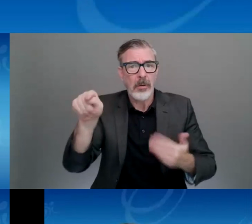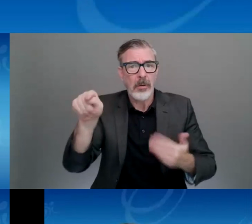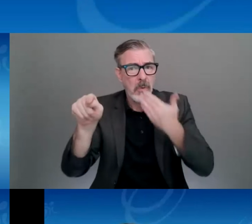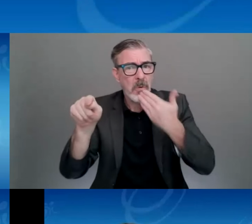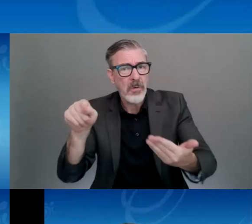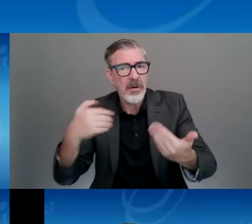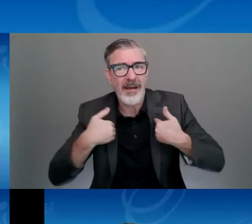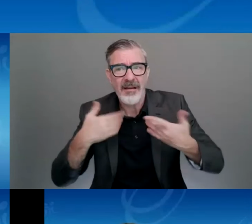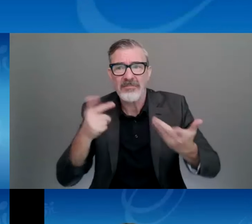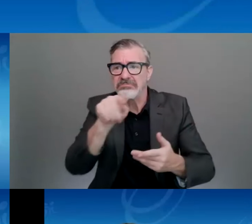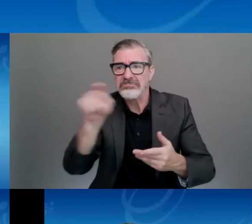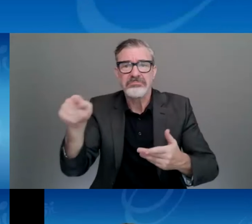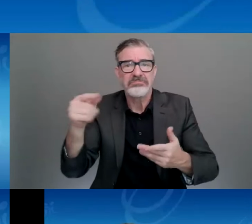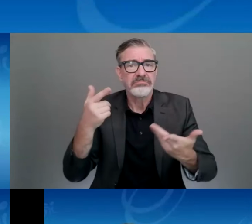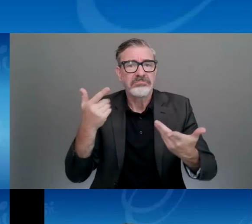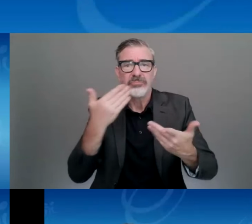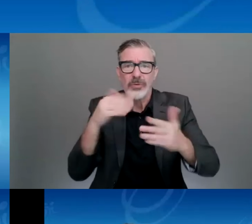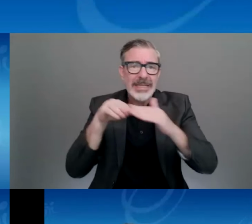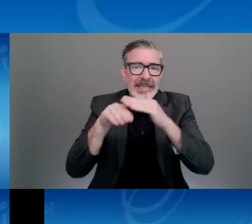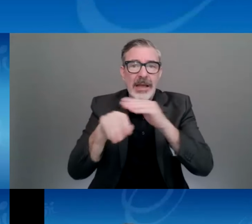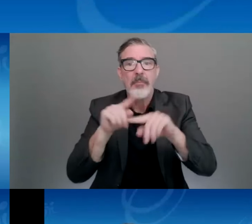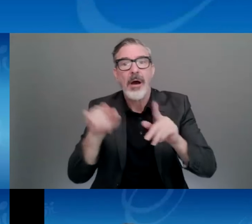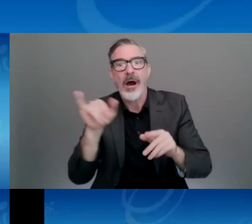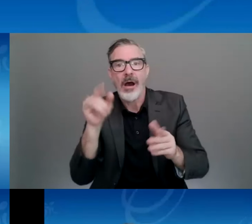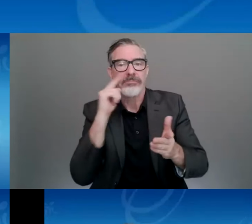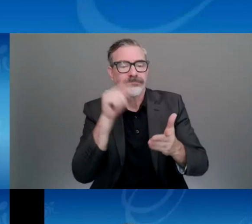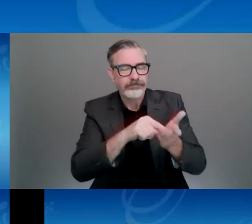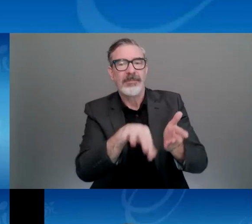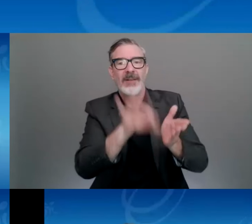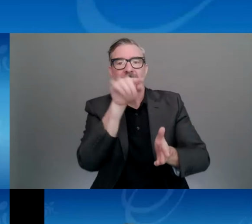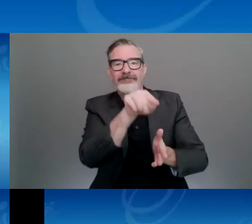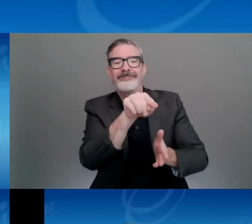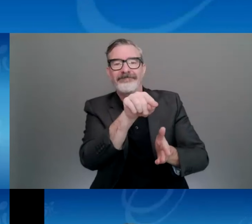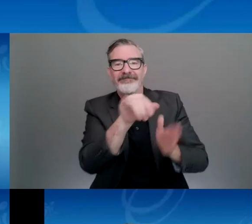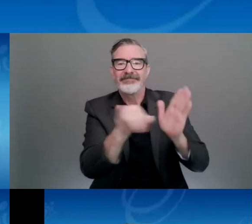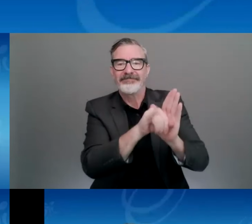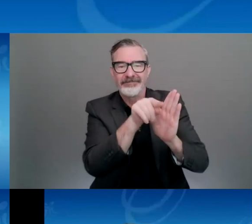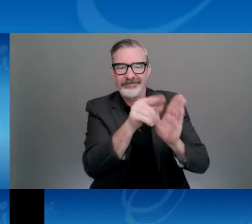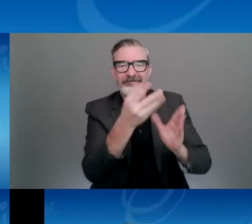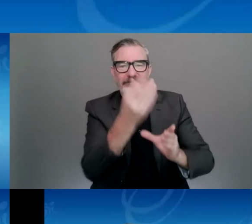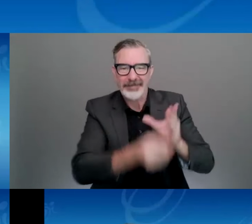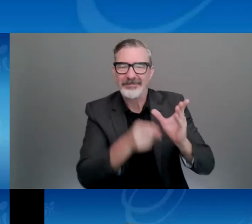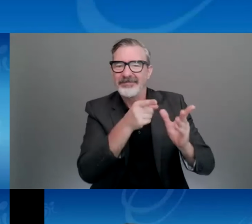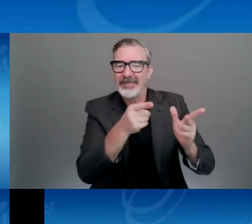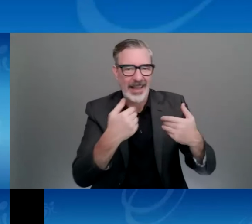And so through that exercise, we're now being able to unlock and bring people into the room that have kind of defeated the desire